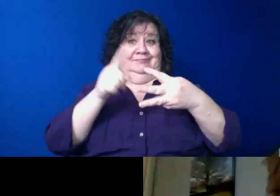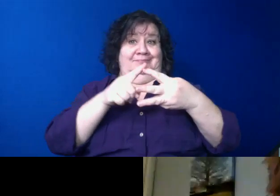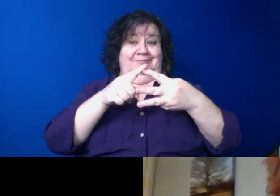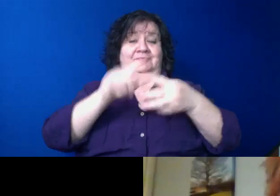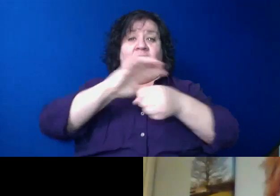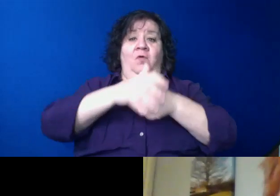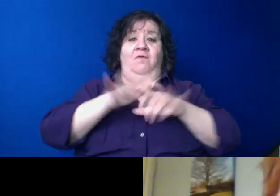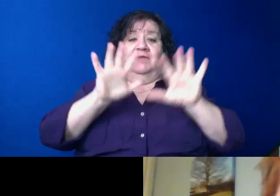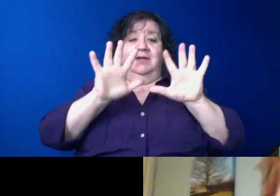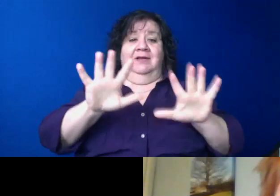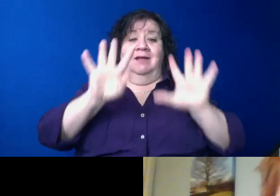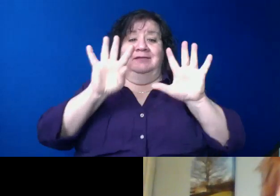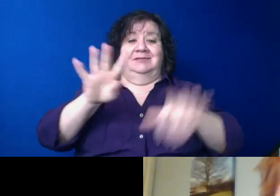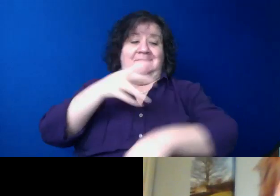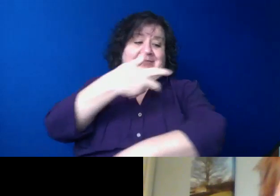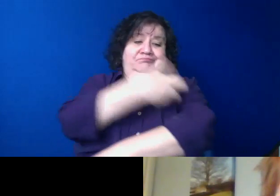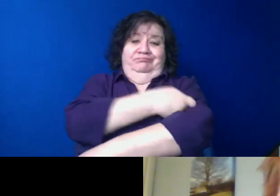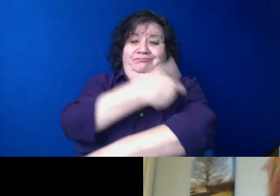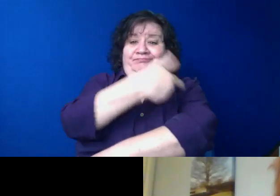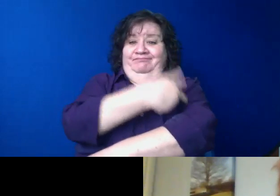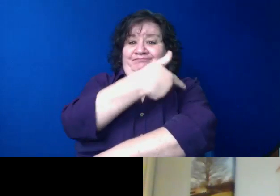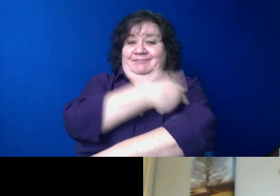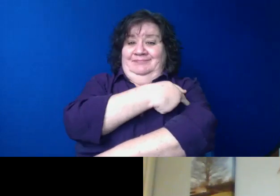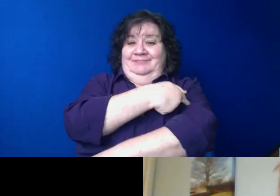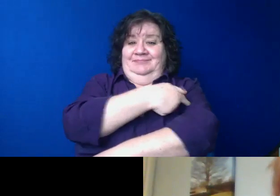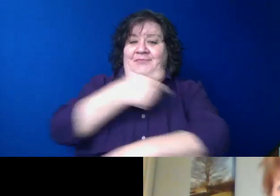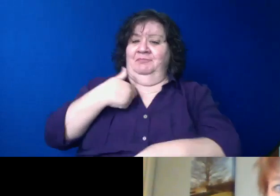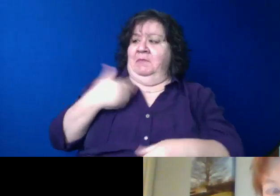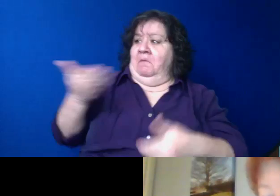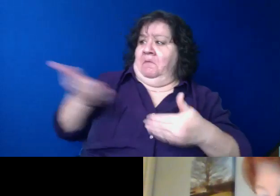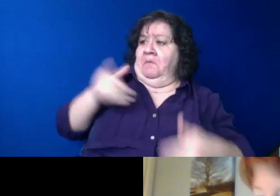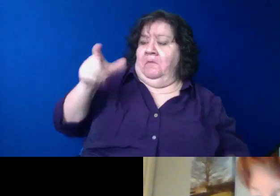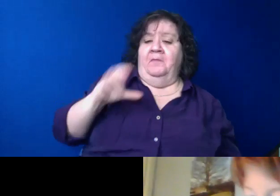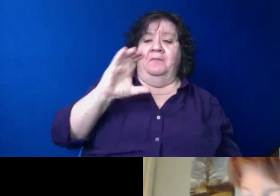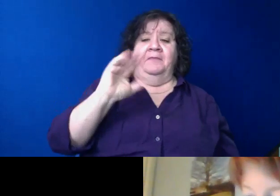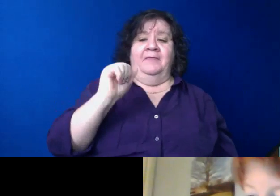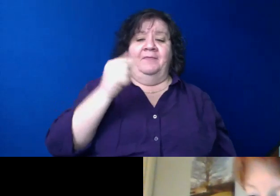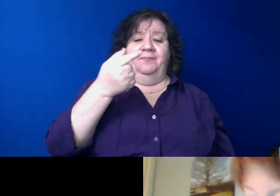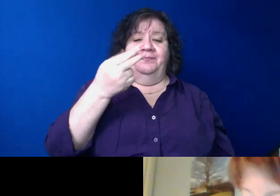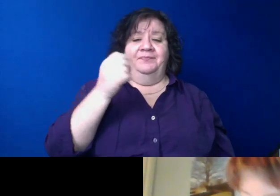a european disability forum and the european disability forum actually took the first